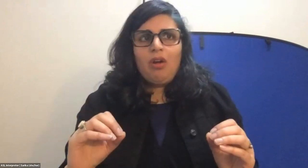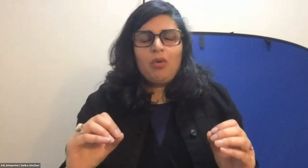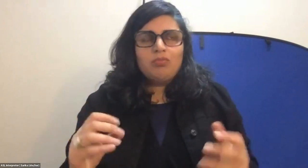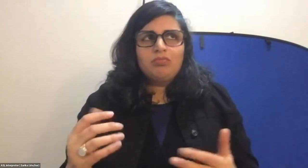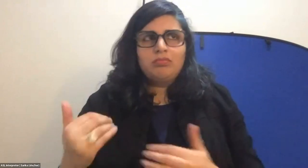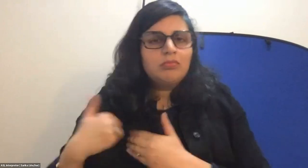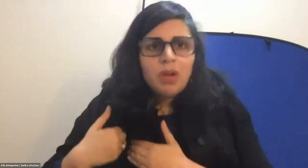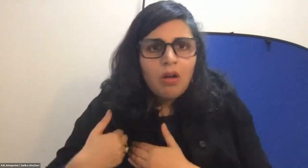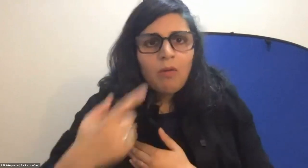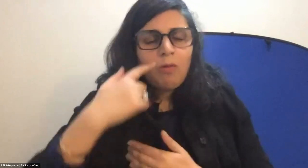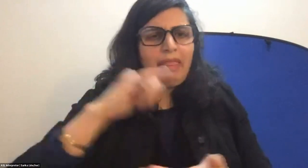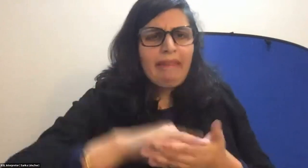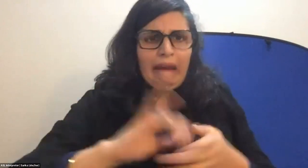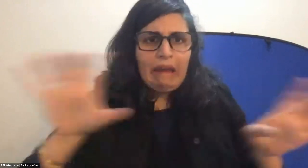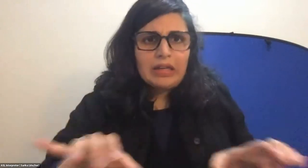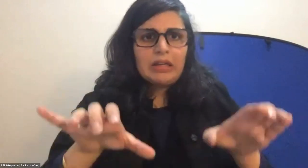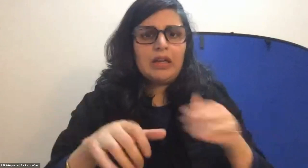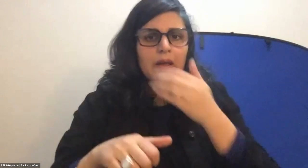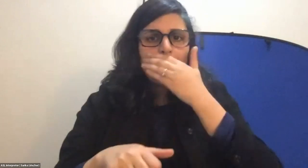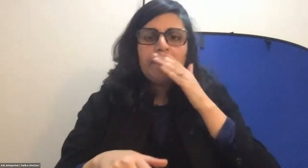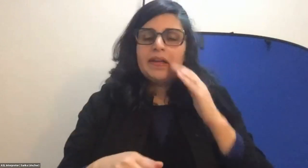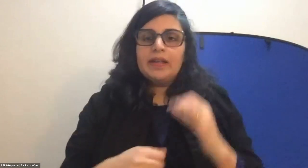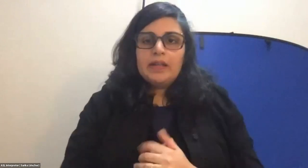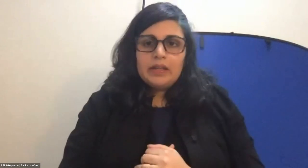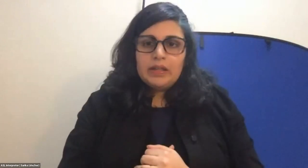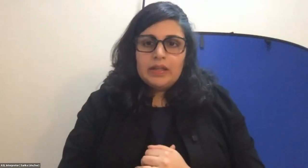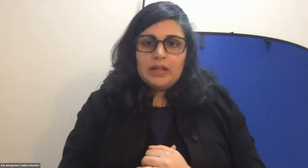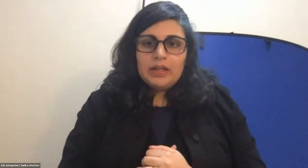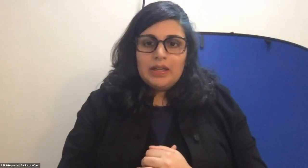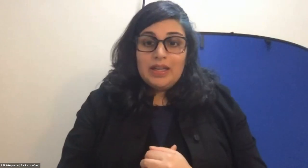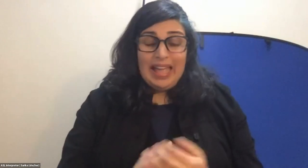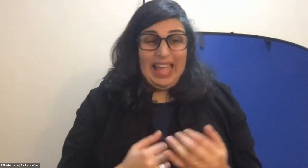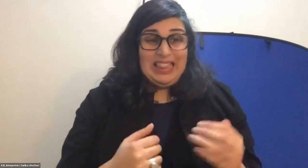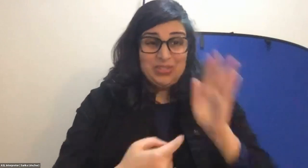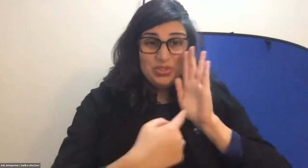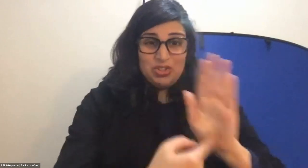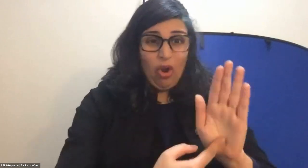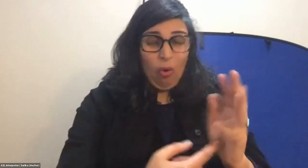in the same positions they do back then today. There hasn't really been any accountability for